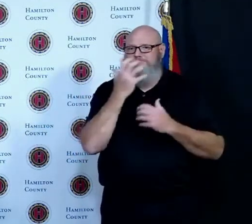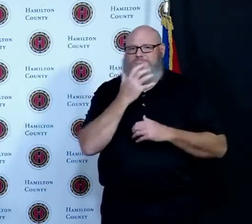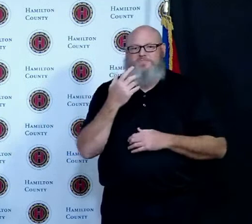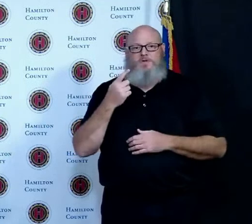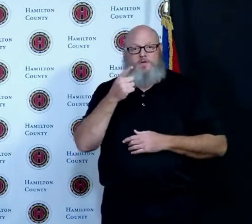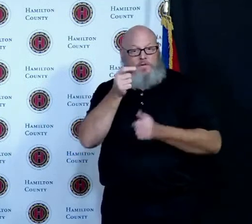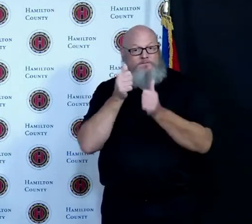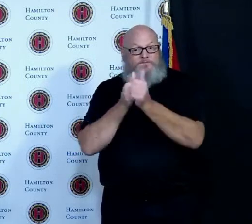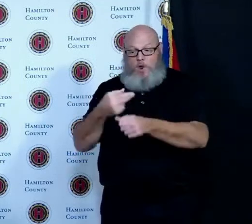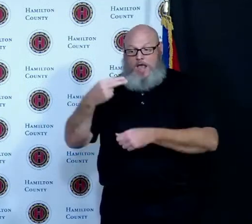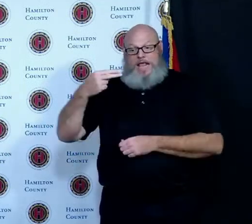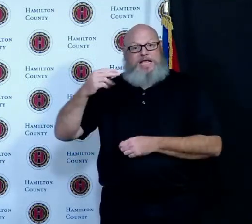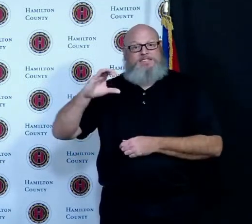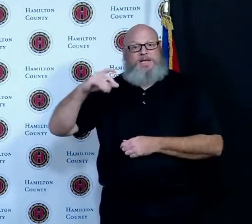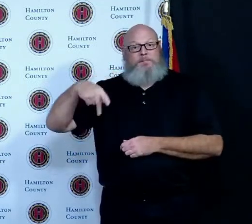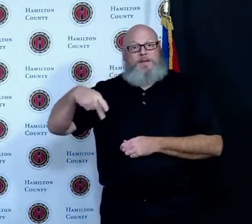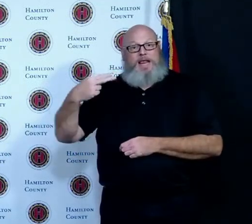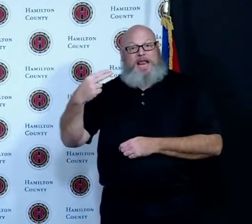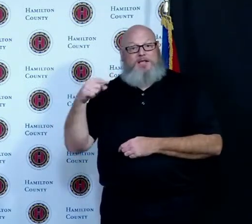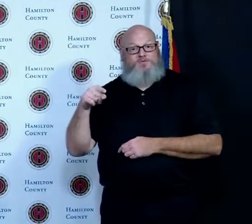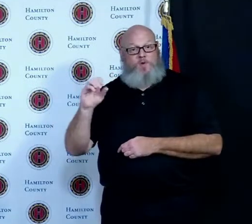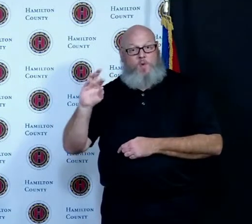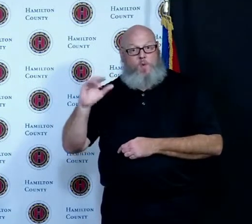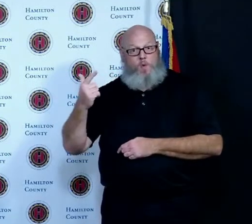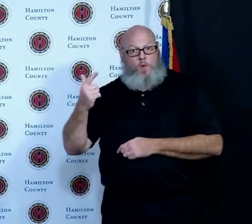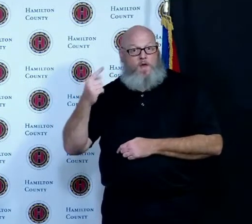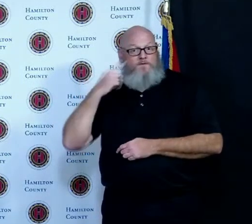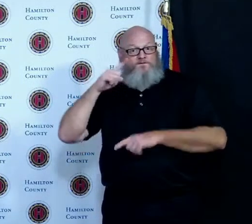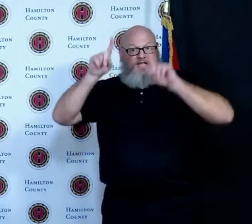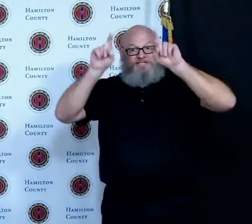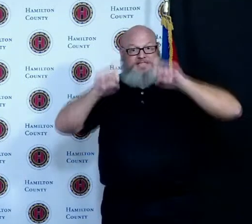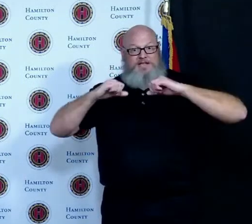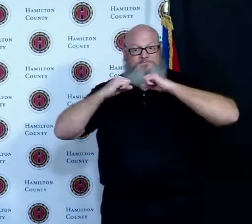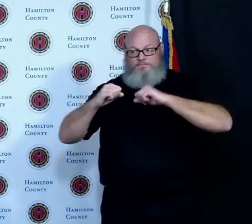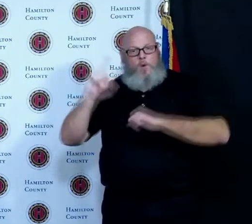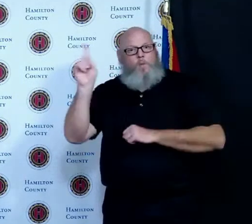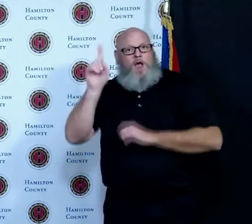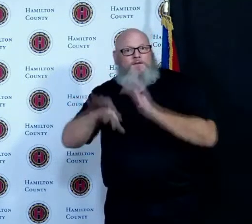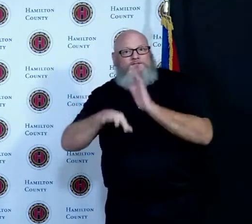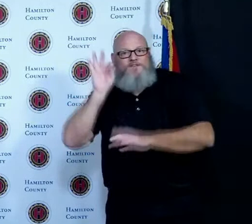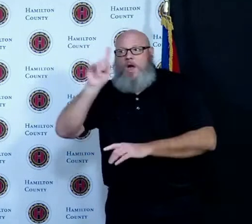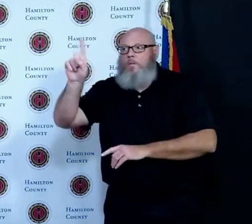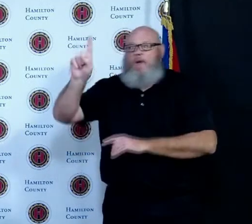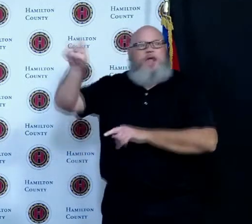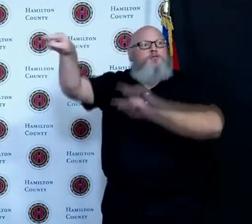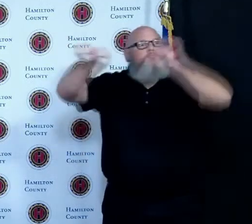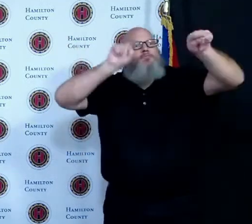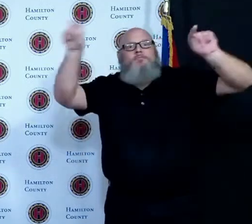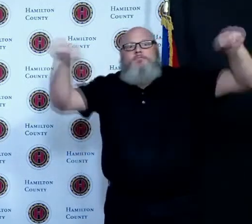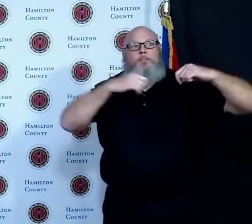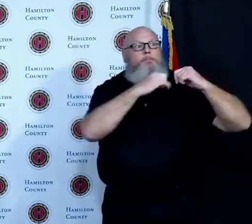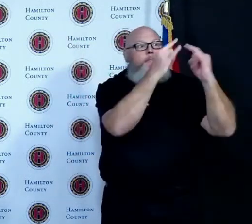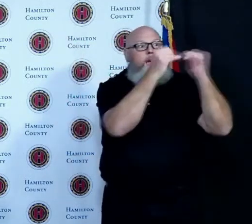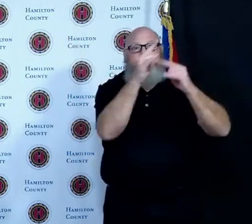regarding those testing locations in addition Test and Protect is up and running throughout 2021